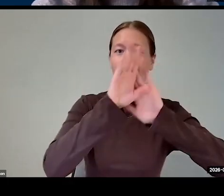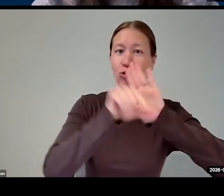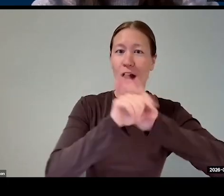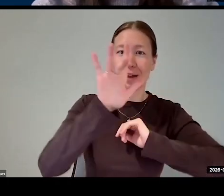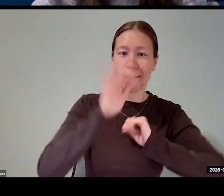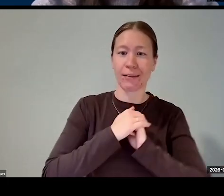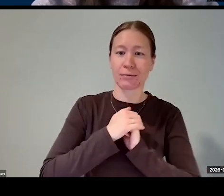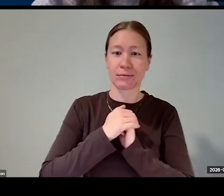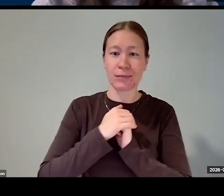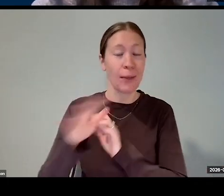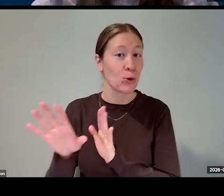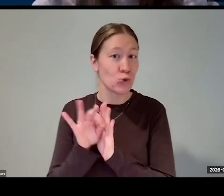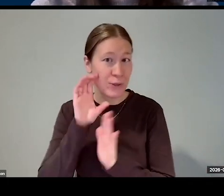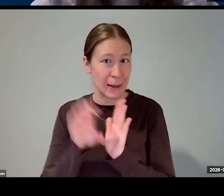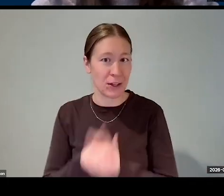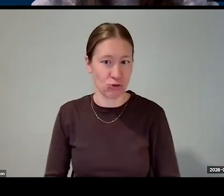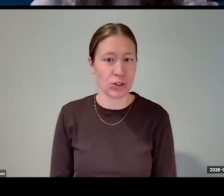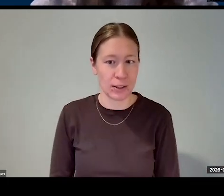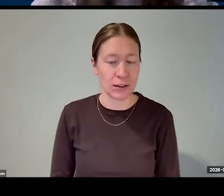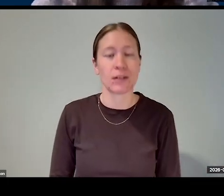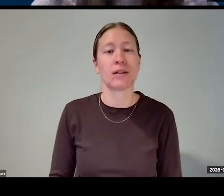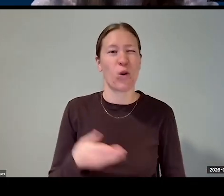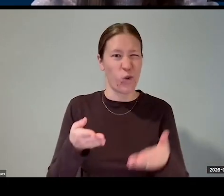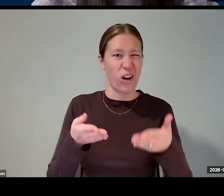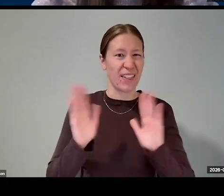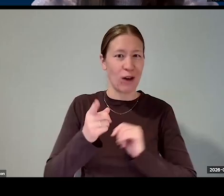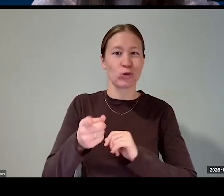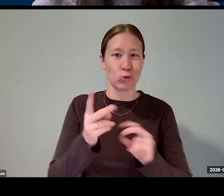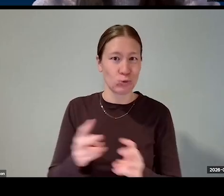and it will allow you to upload an image from your computer